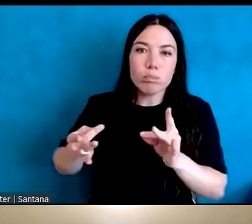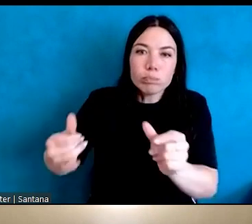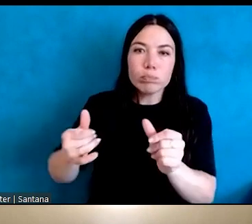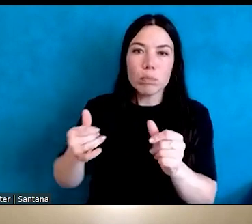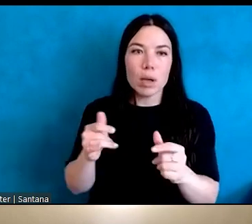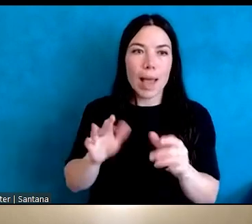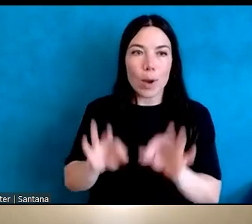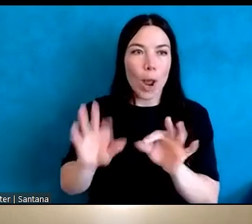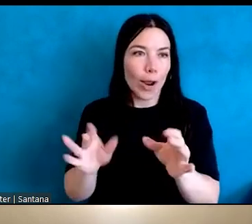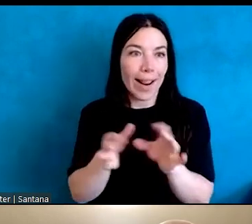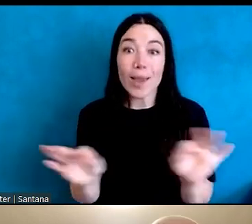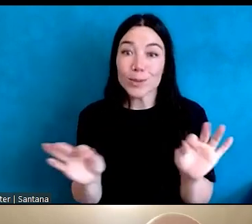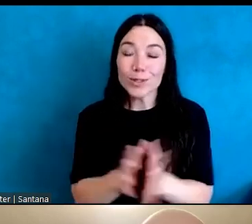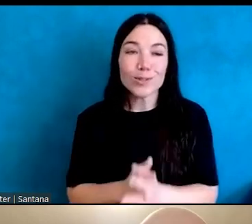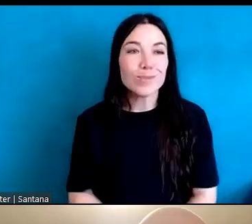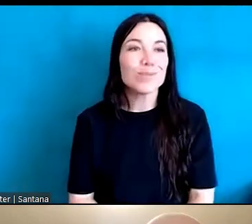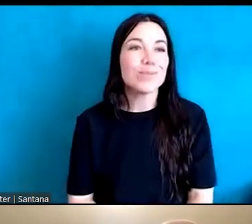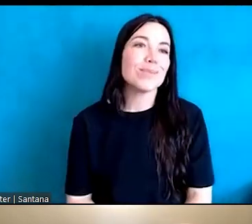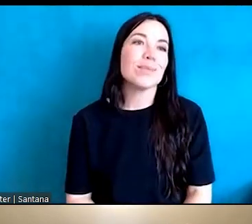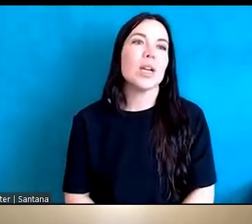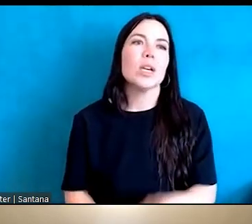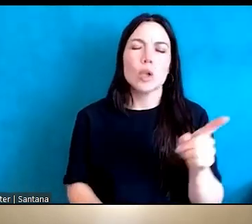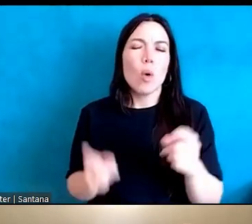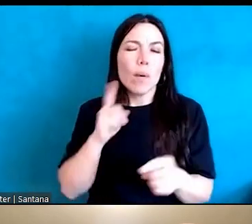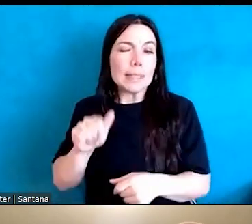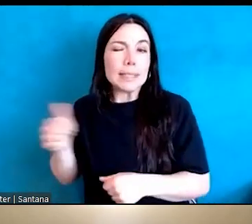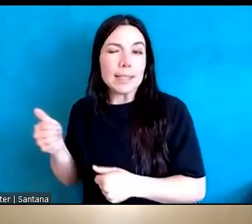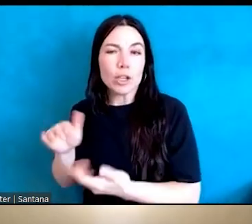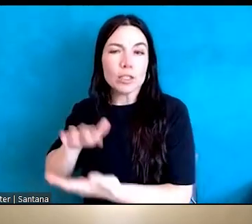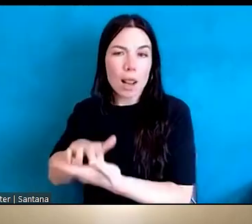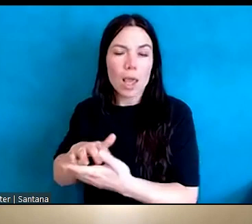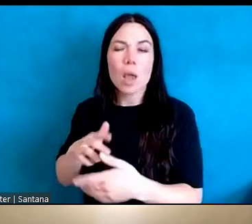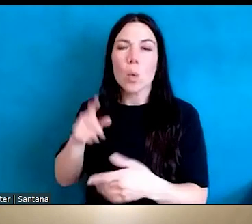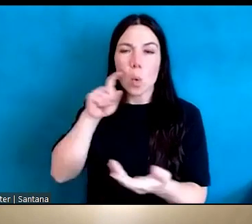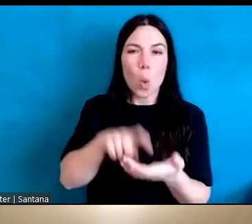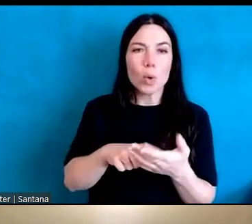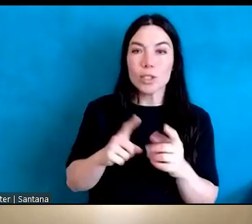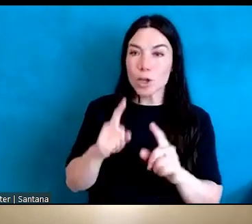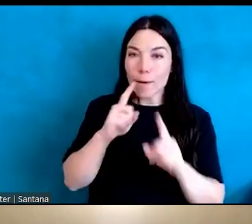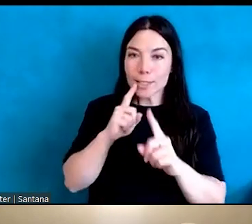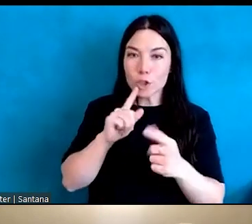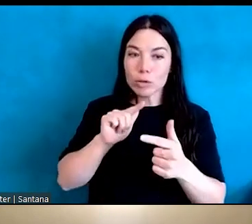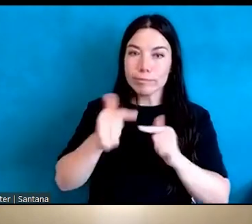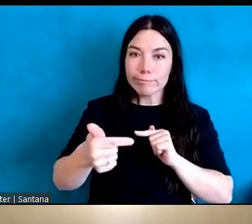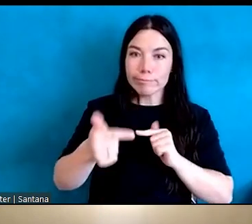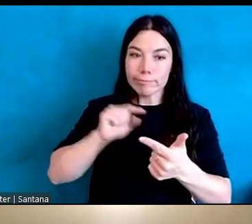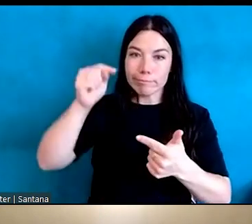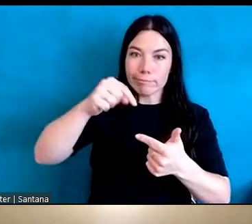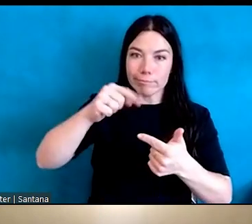In a different study, we've also found that conversational turns play an important role in early acquisition.